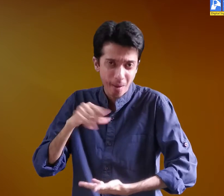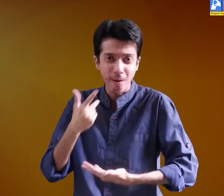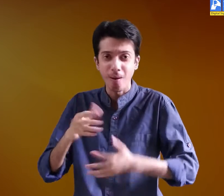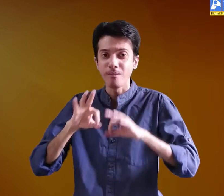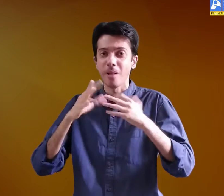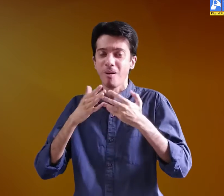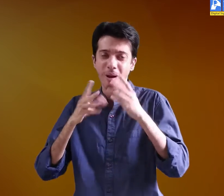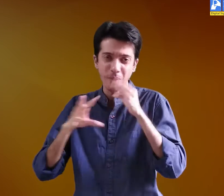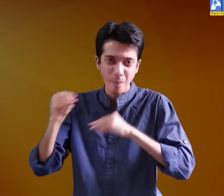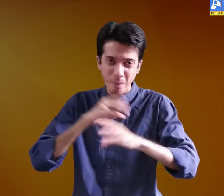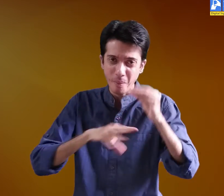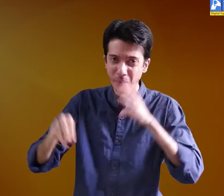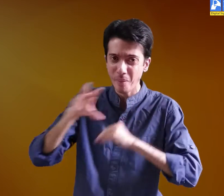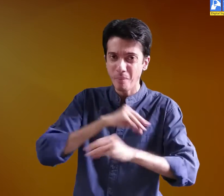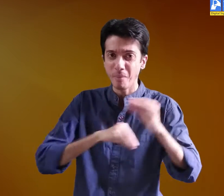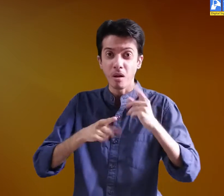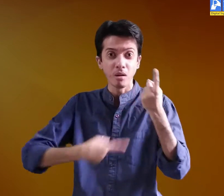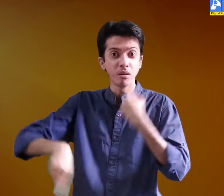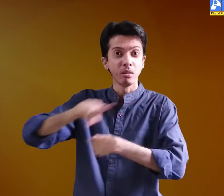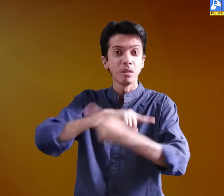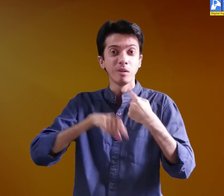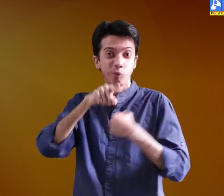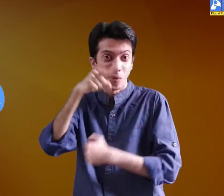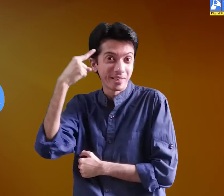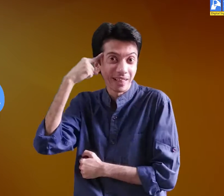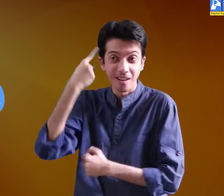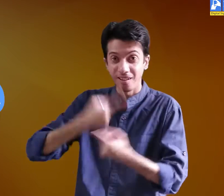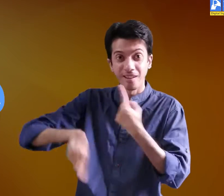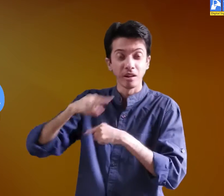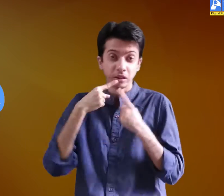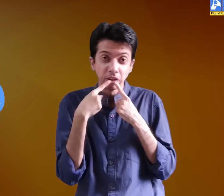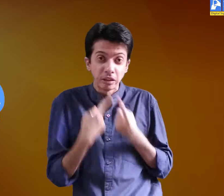Parents and other family members start to talk with him.